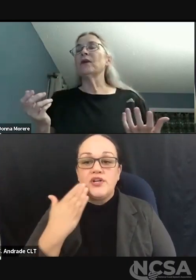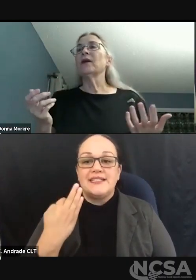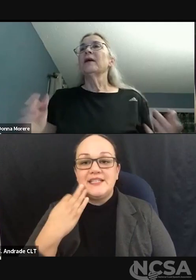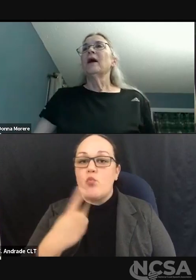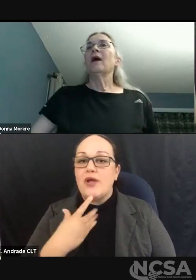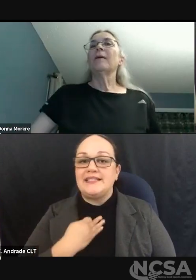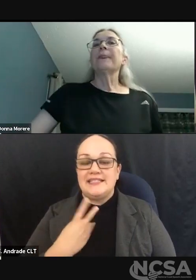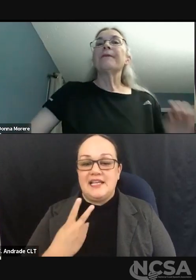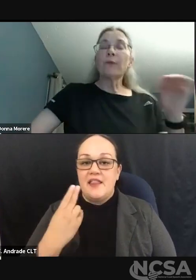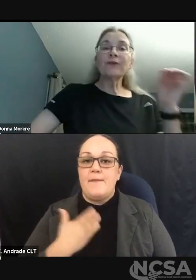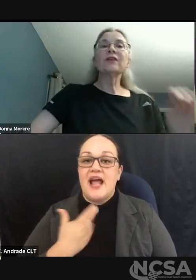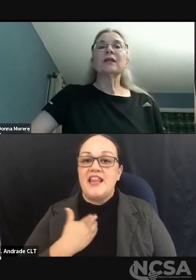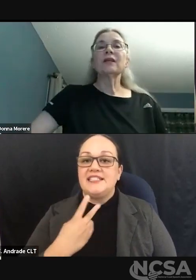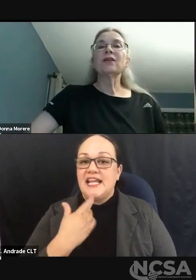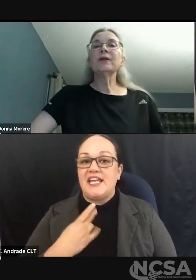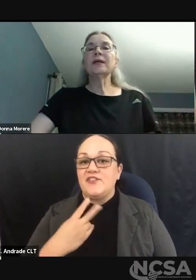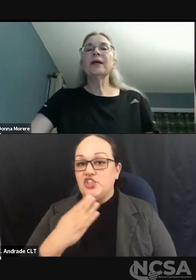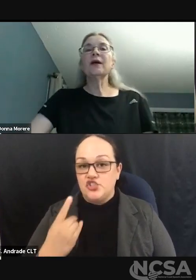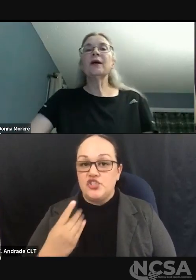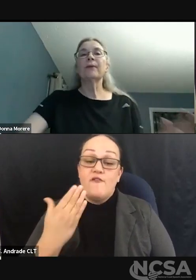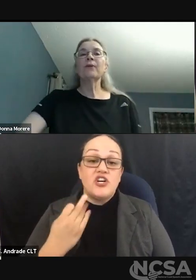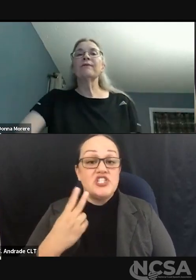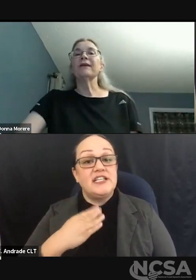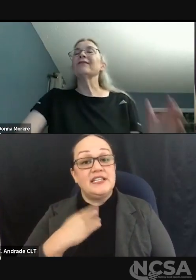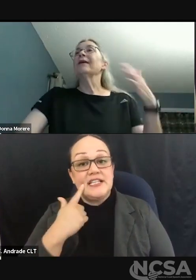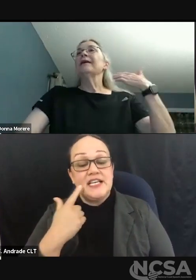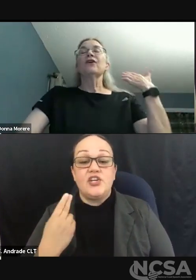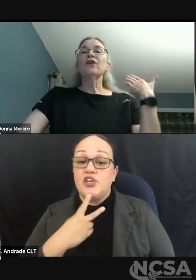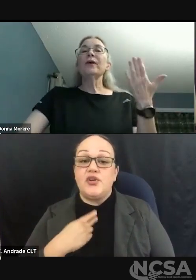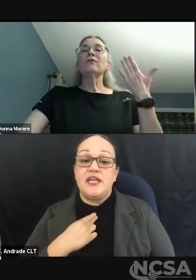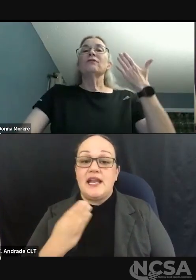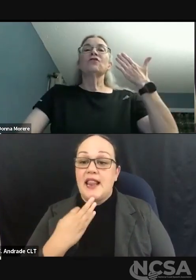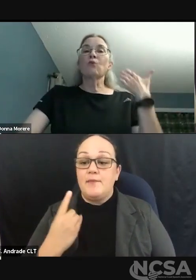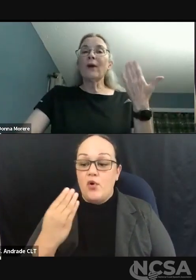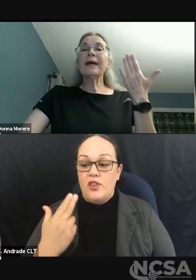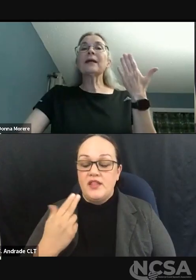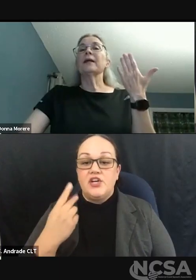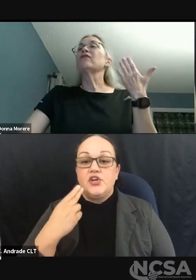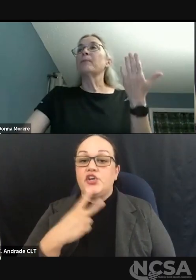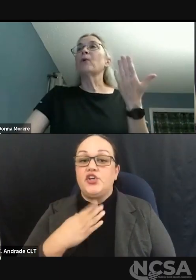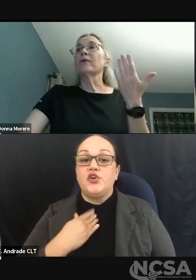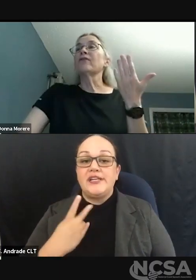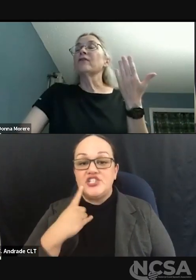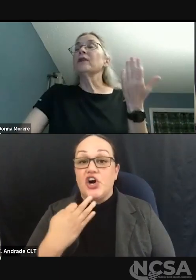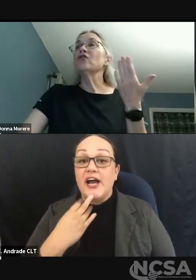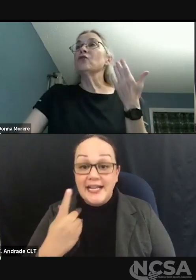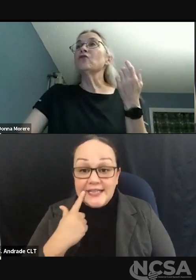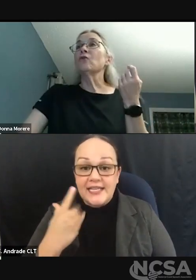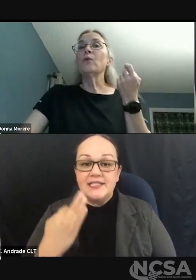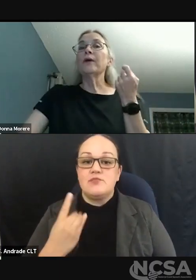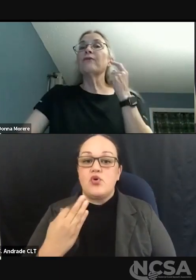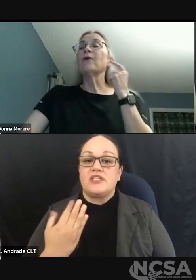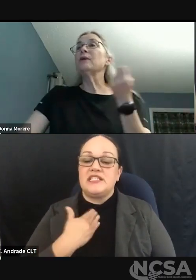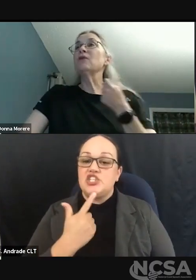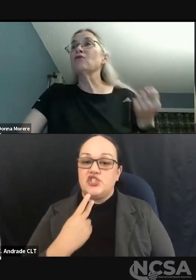Cueing can help both of these. Cueing directly supports issues with phoneme discrimination.